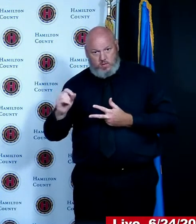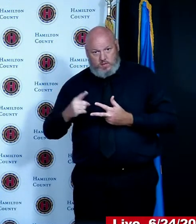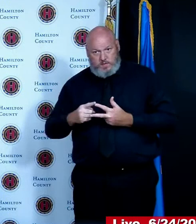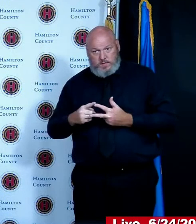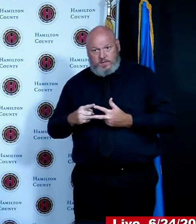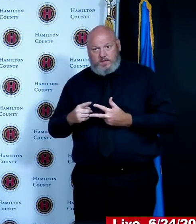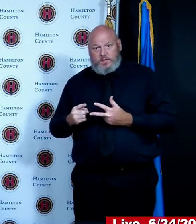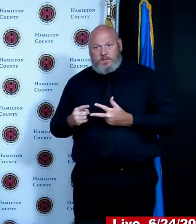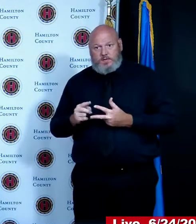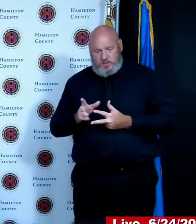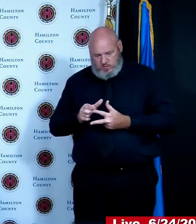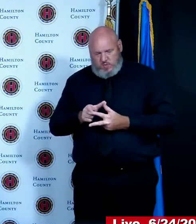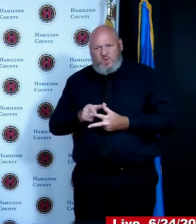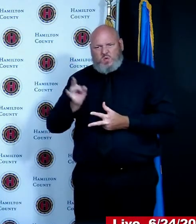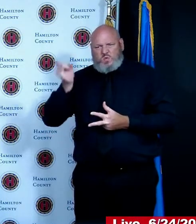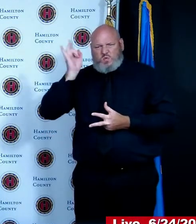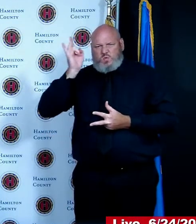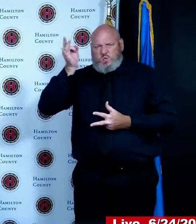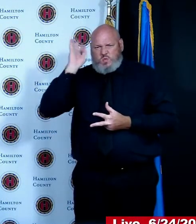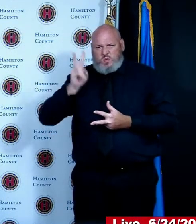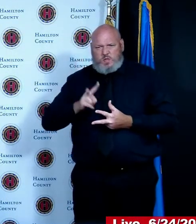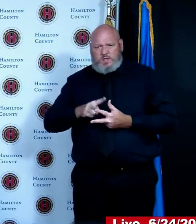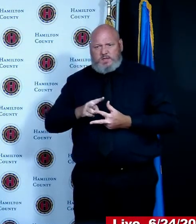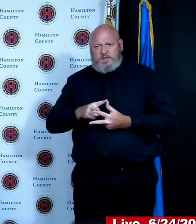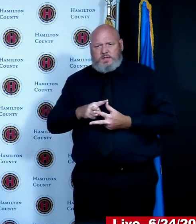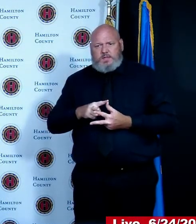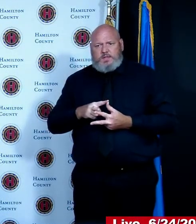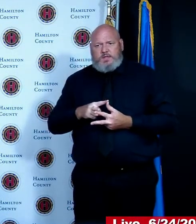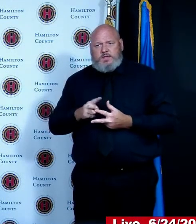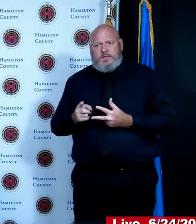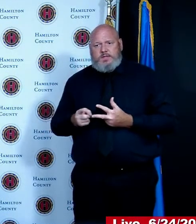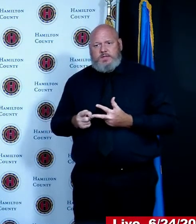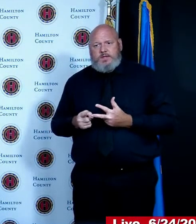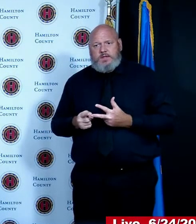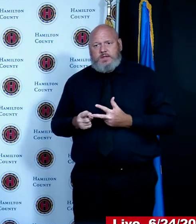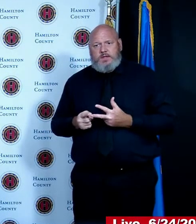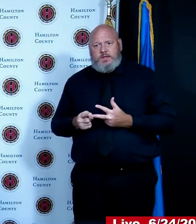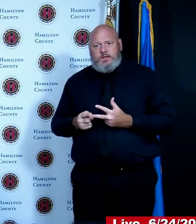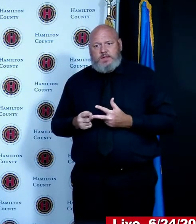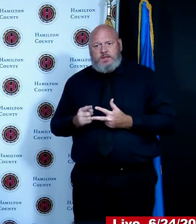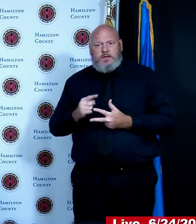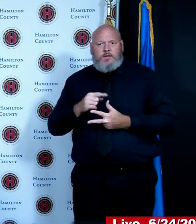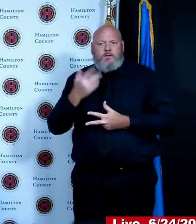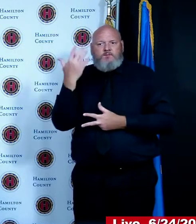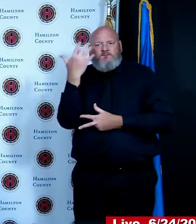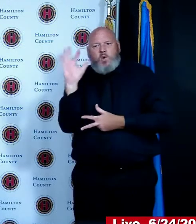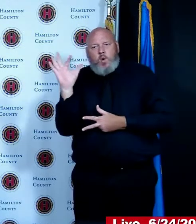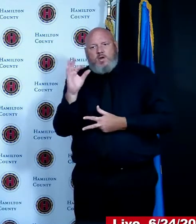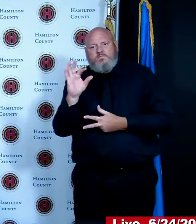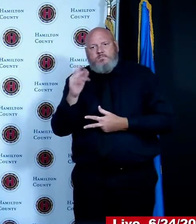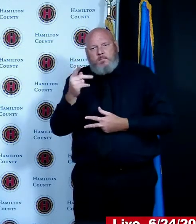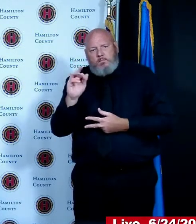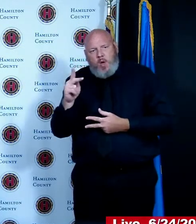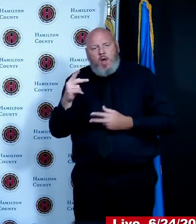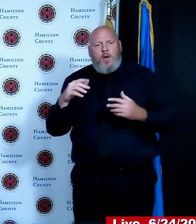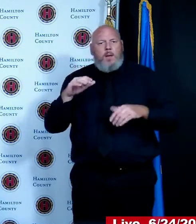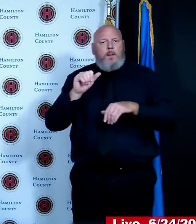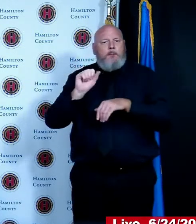County so it's Forest Park Springfield Township Mount Healthy North College Hill those are the areas were talking about